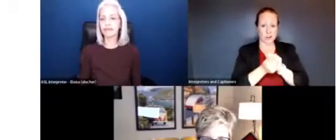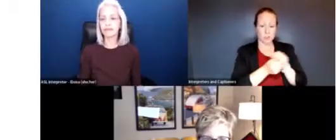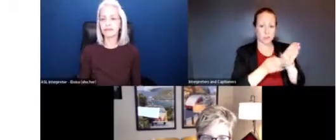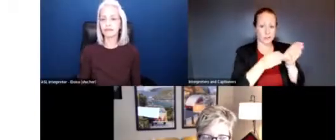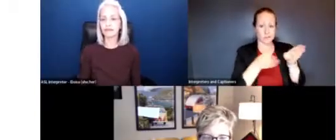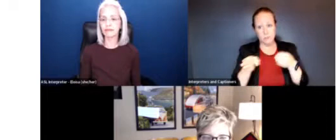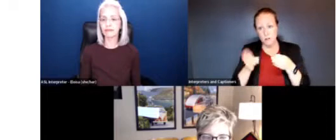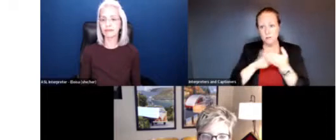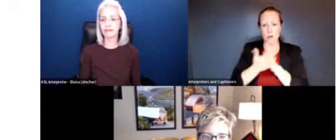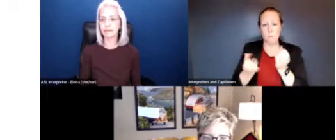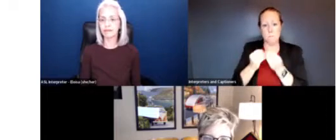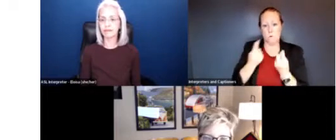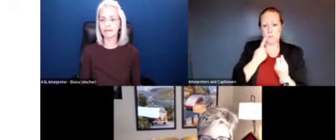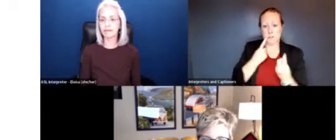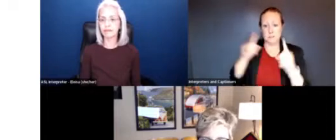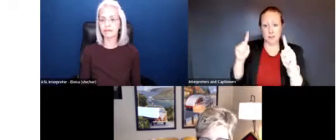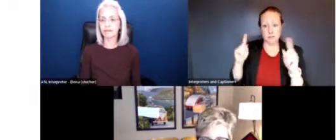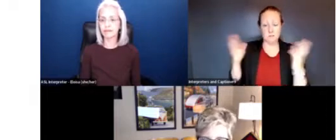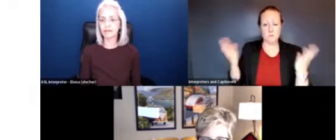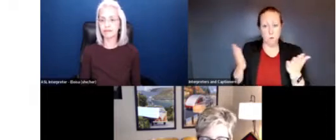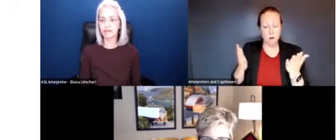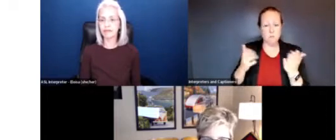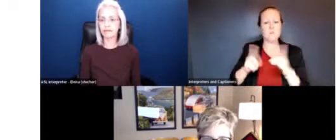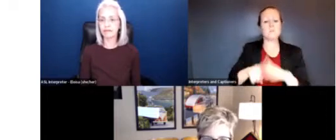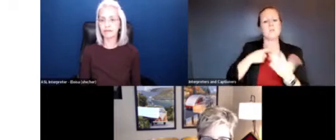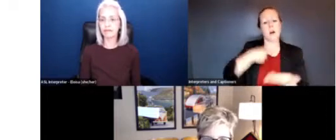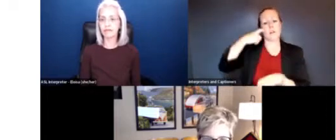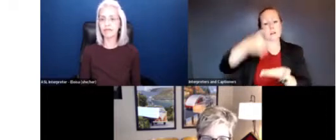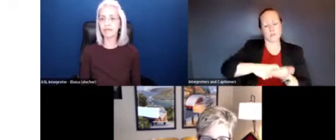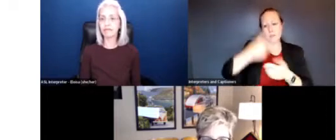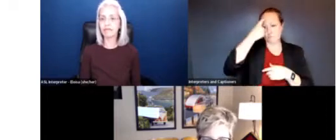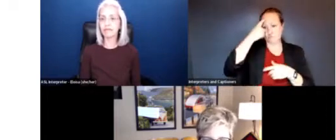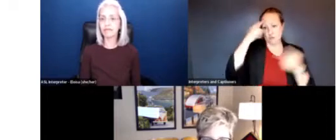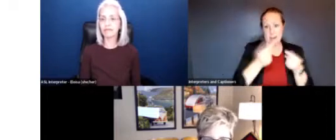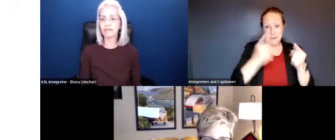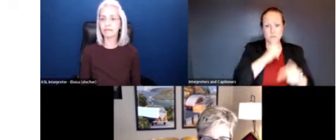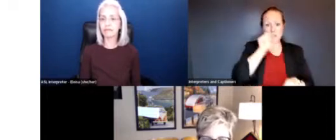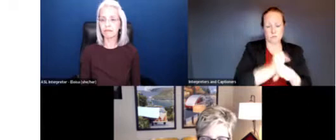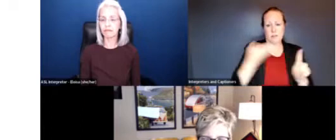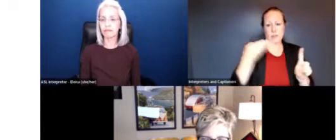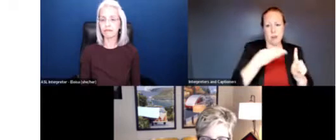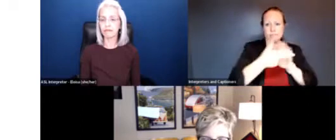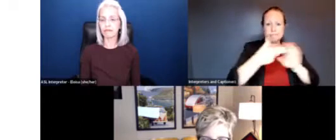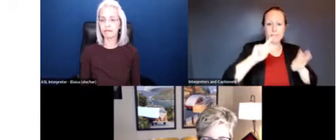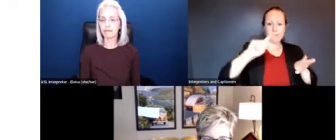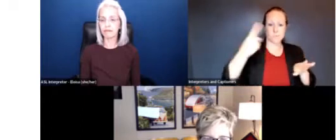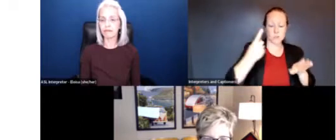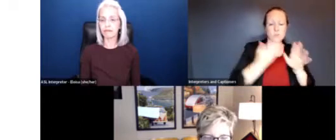population, is to start identifying brain injury within the behavioral health system, and that that's done through screening that you'll hear about